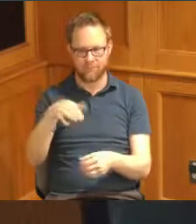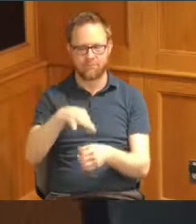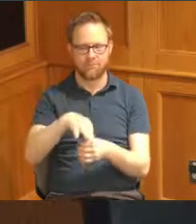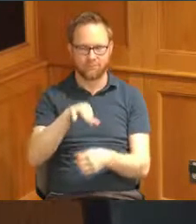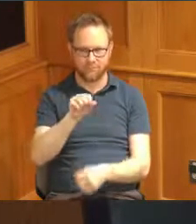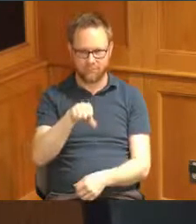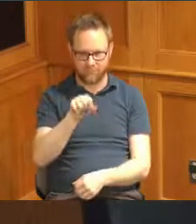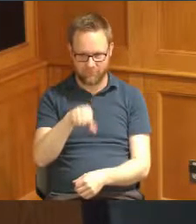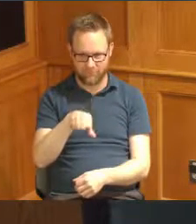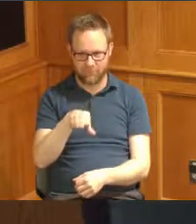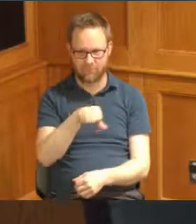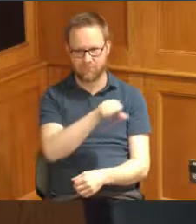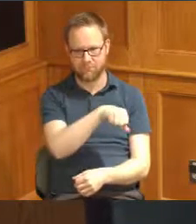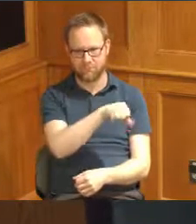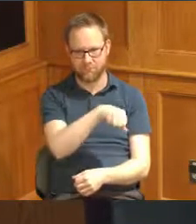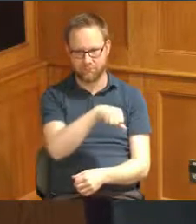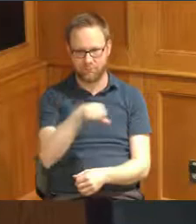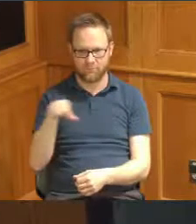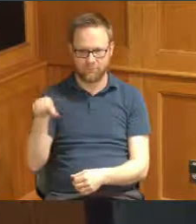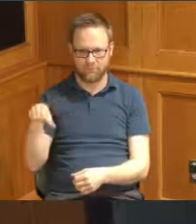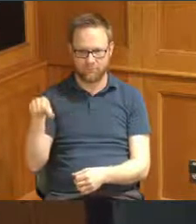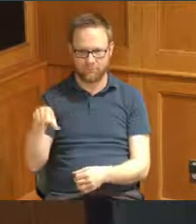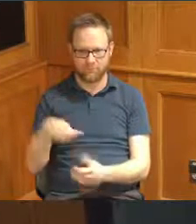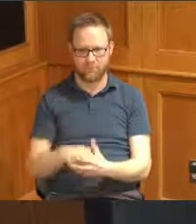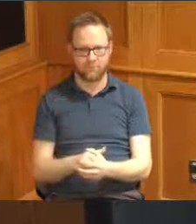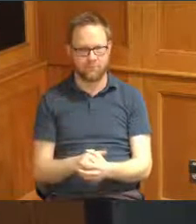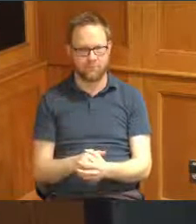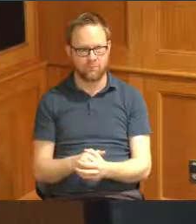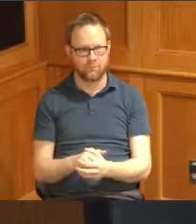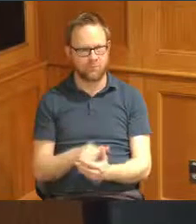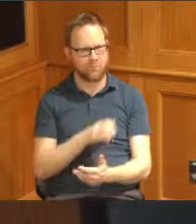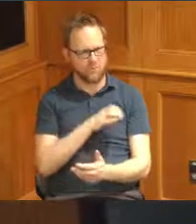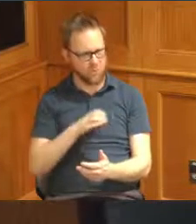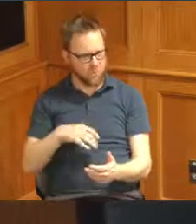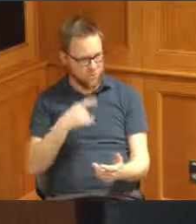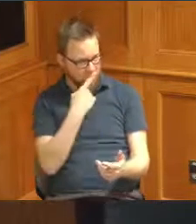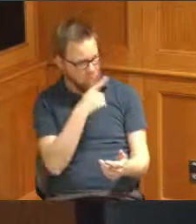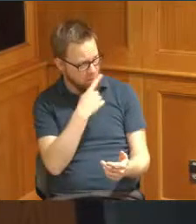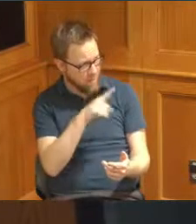AnDriehaus yes Commissioner Summerow Dumas yes the Commission wouldn't mind I know that they're